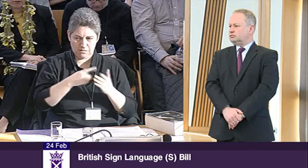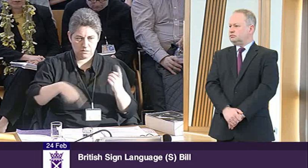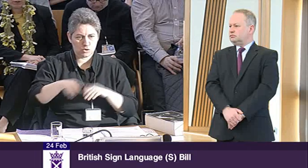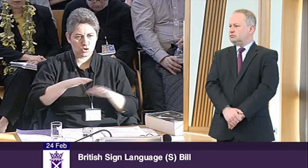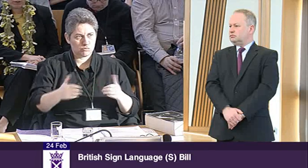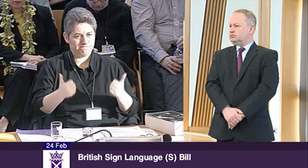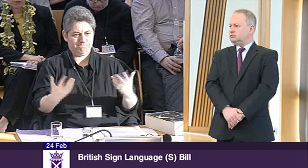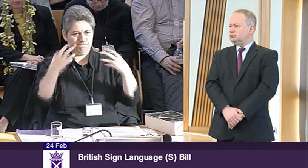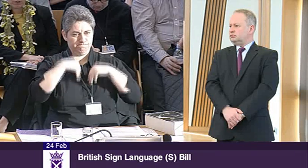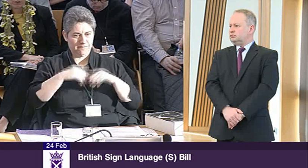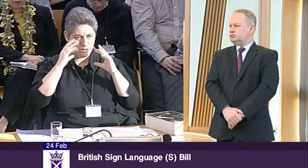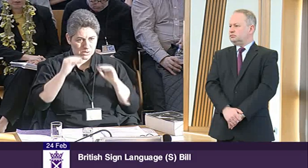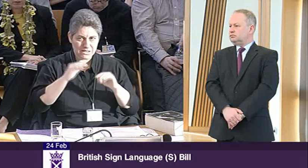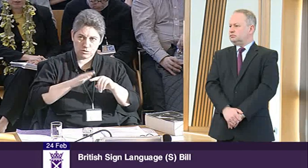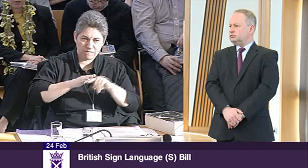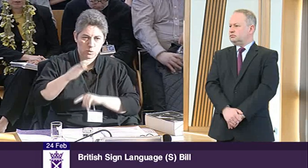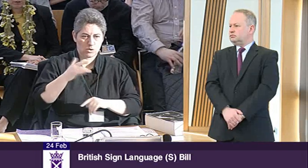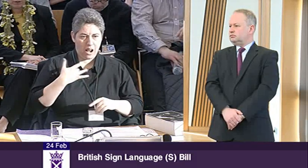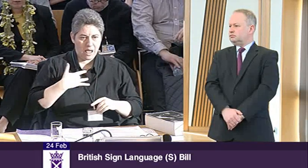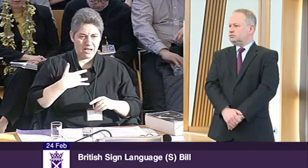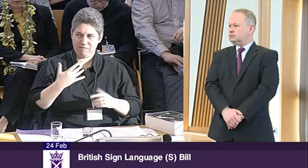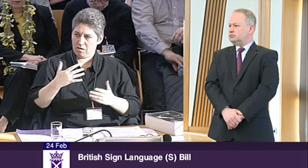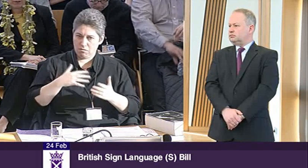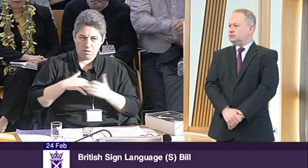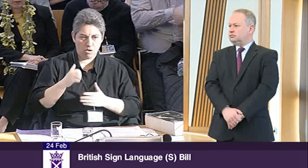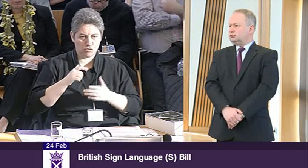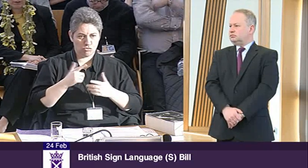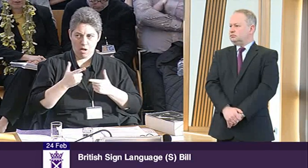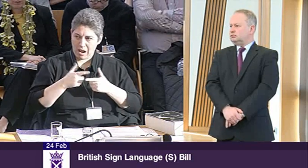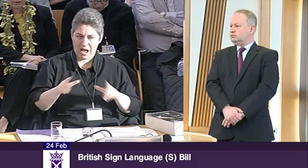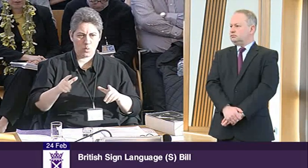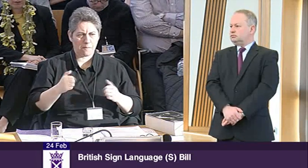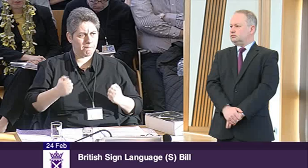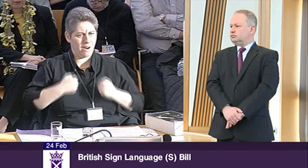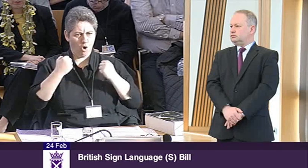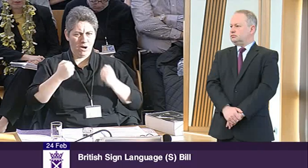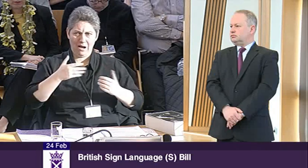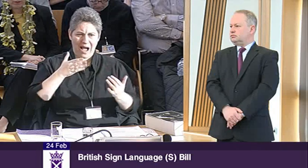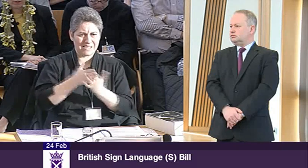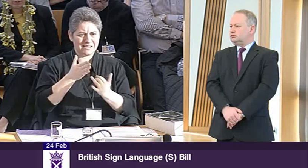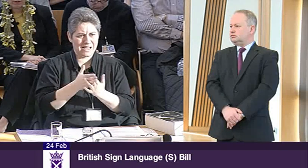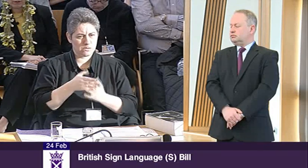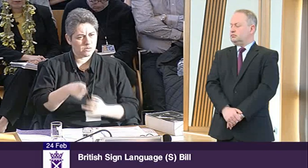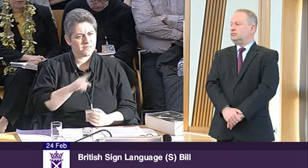We need an act that states that children should be educated in the language and culture to